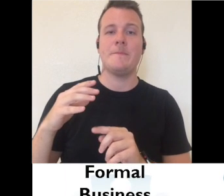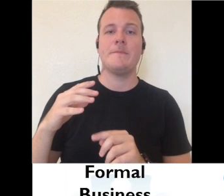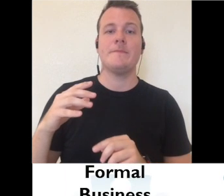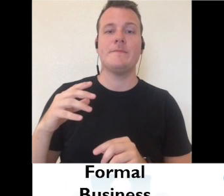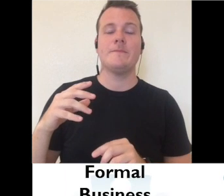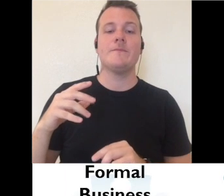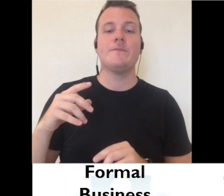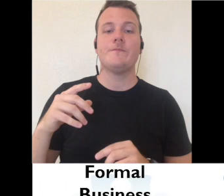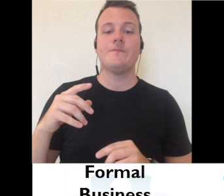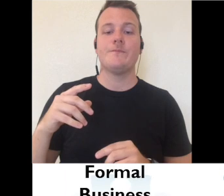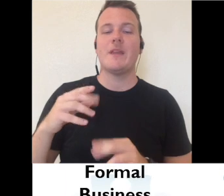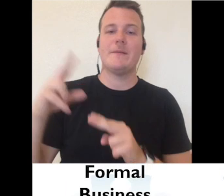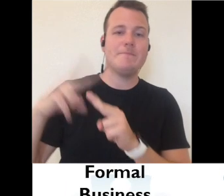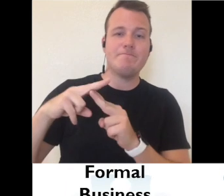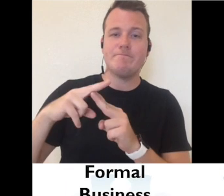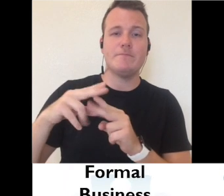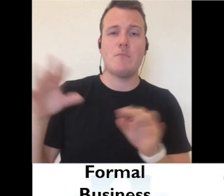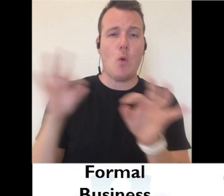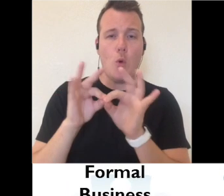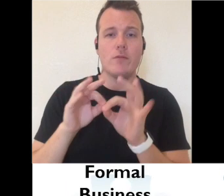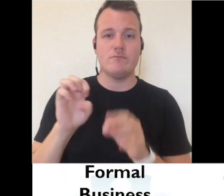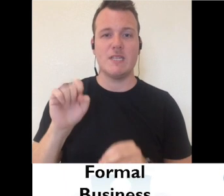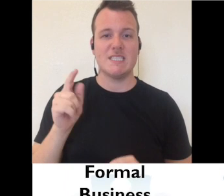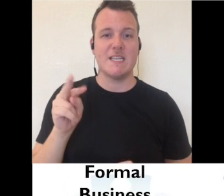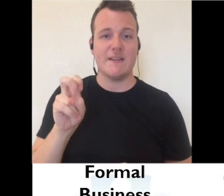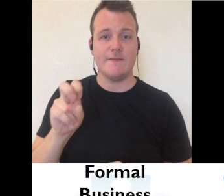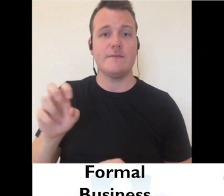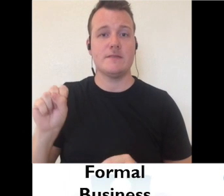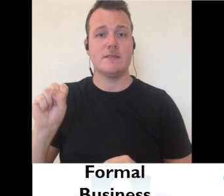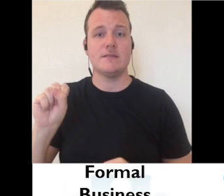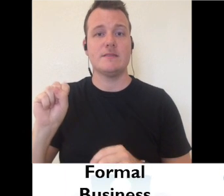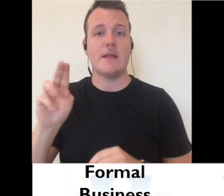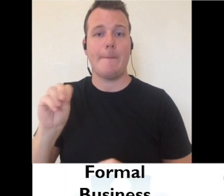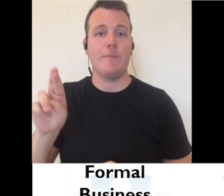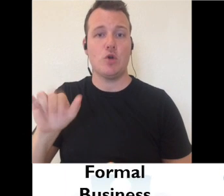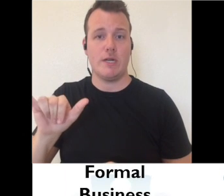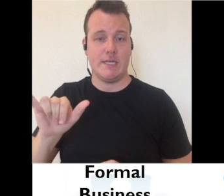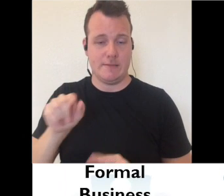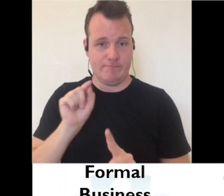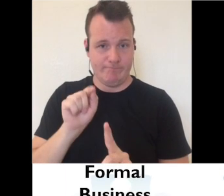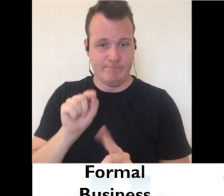proposals, are used in a lot of project proposals, but here in the plan, it